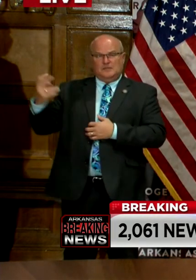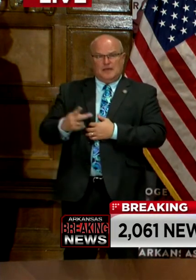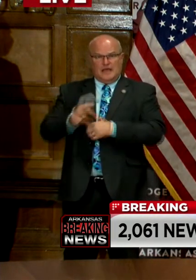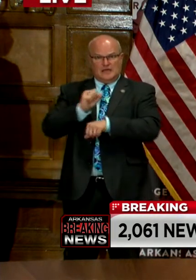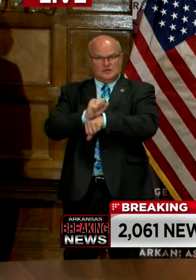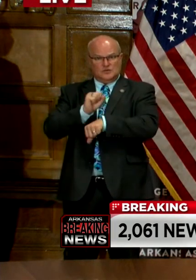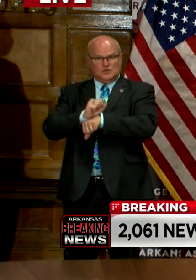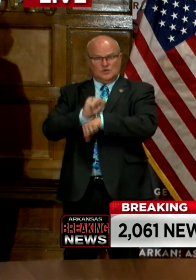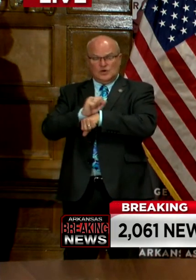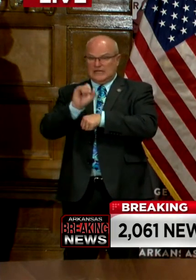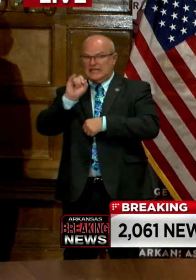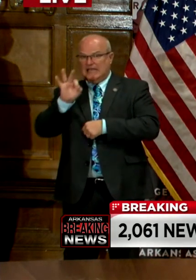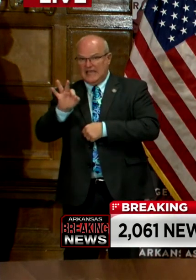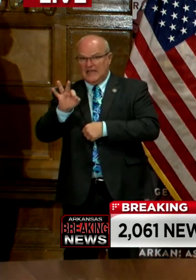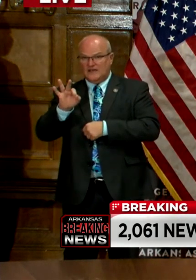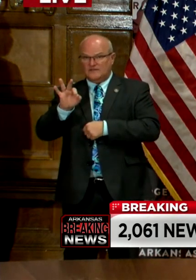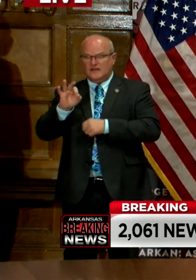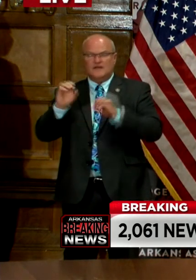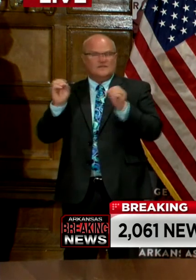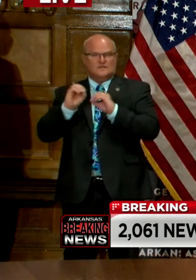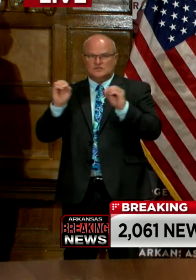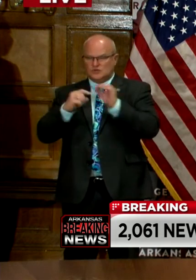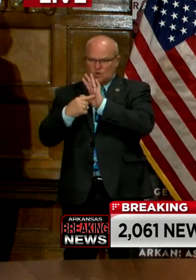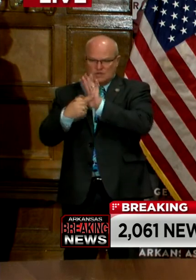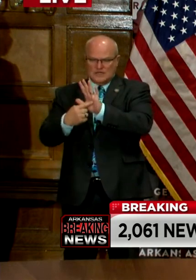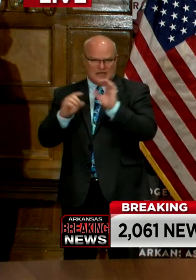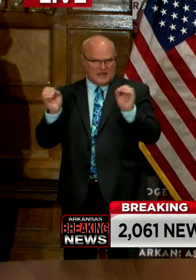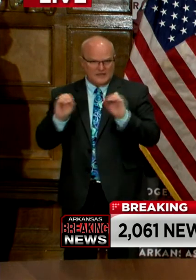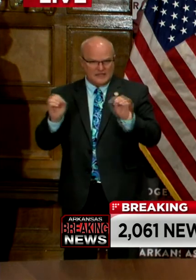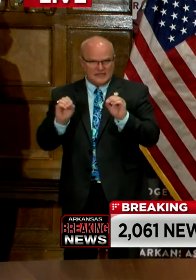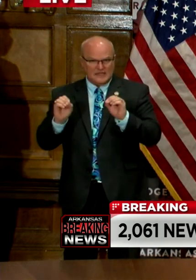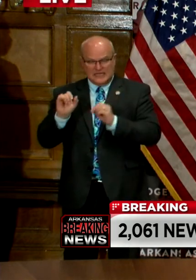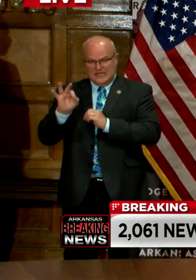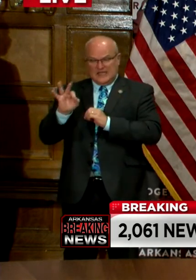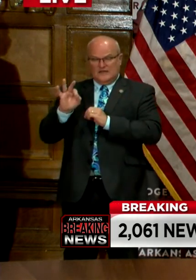WE HOPE THEY NEVER EXIST, BUT IF AN ESSENTIAL HEALTHCARE WORKER